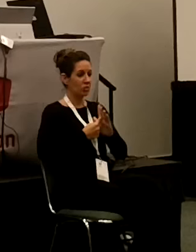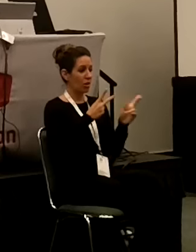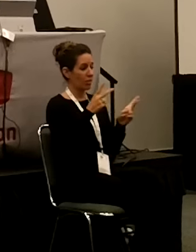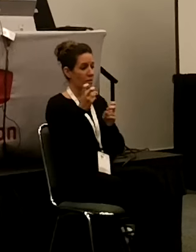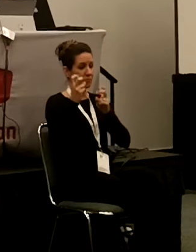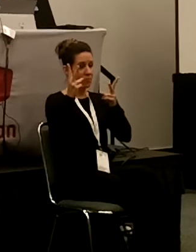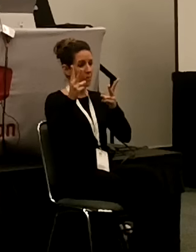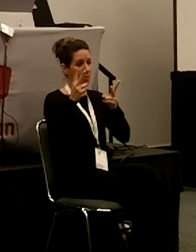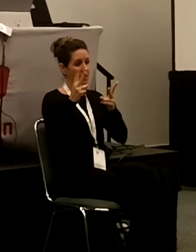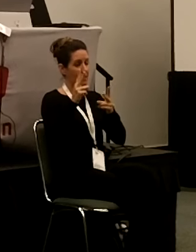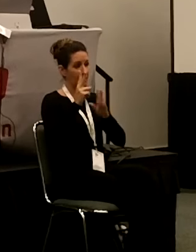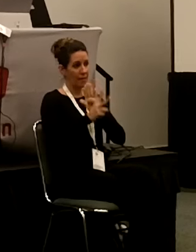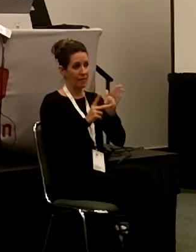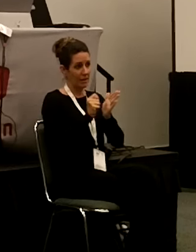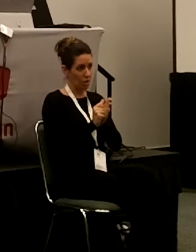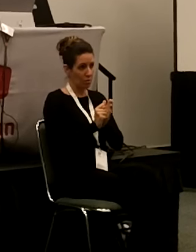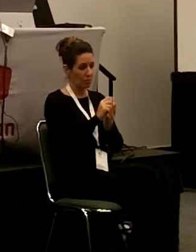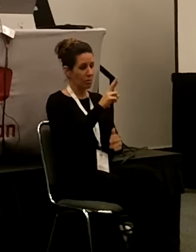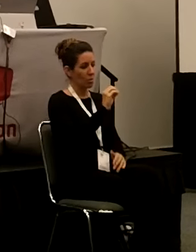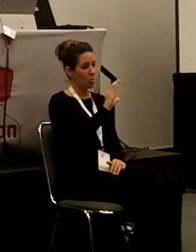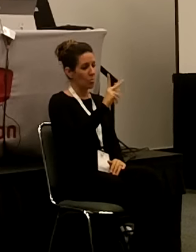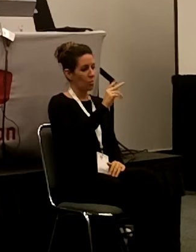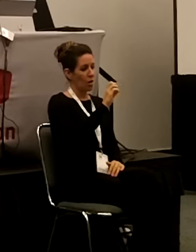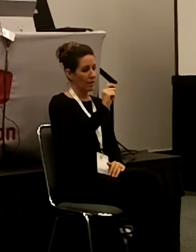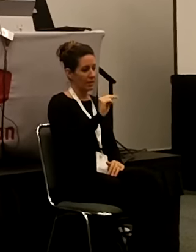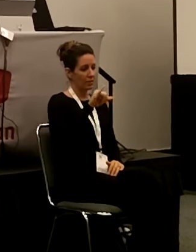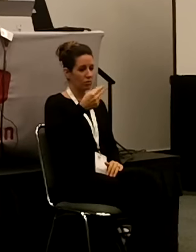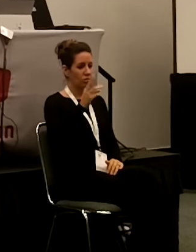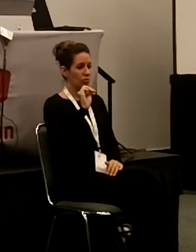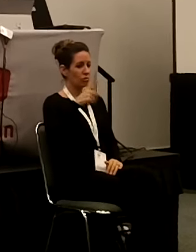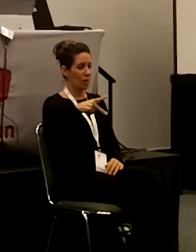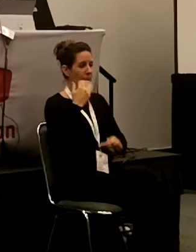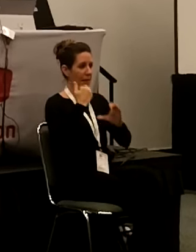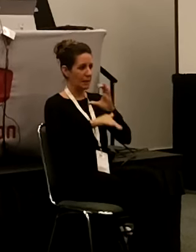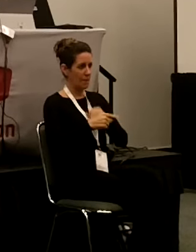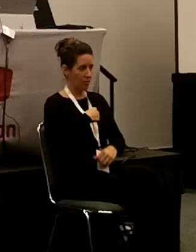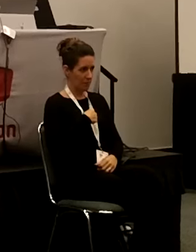And then, RocketJump emailed me, and it was pretty much the same thing,